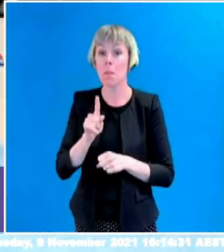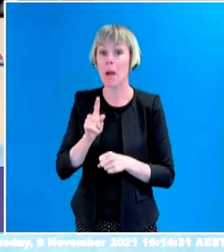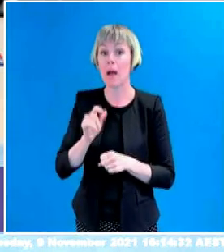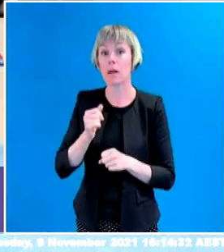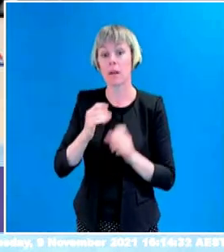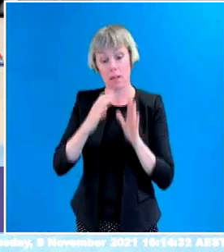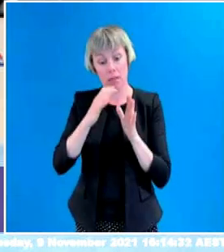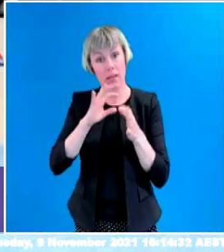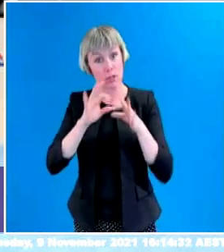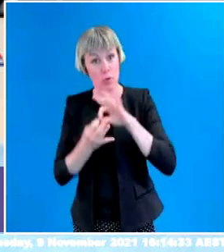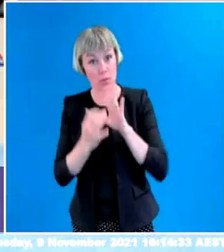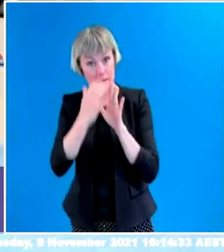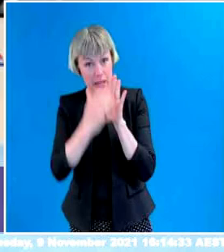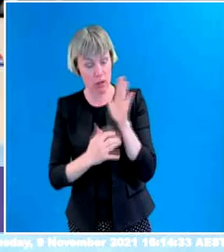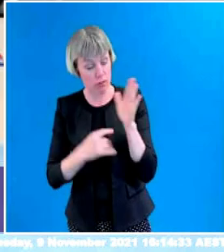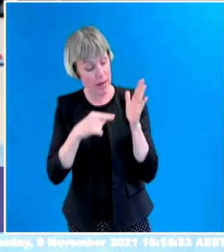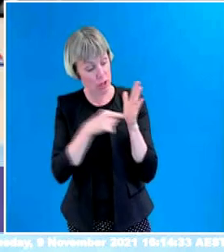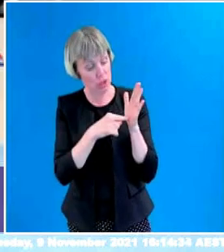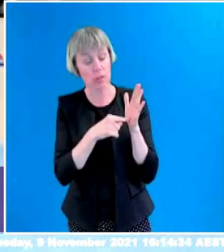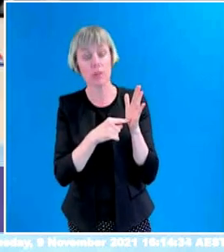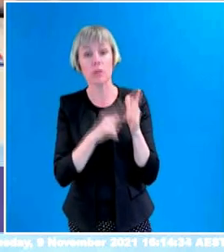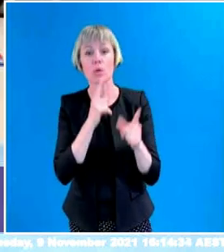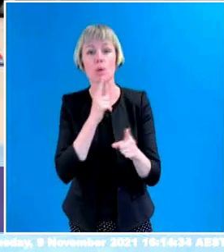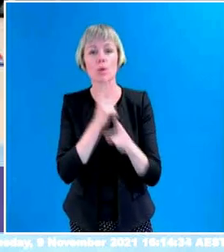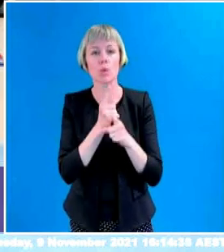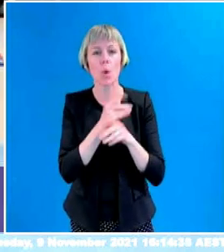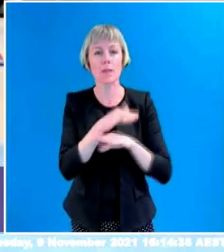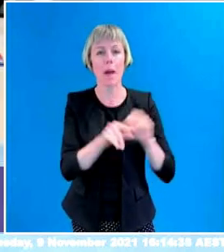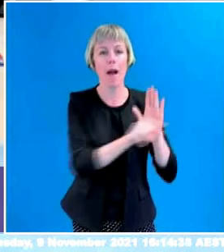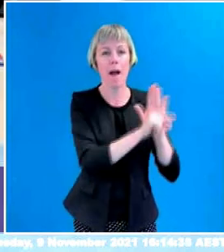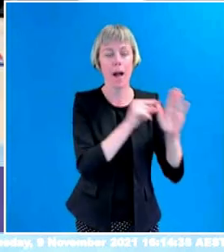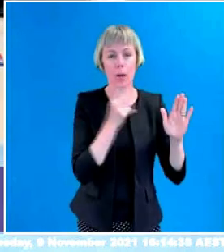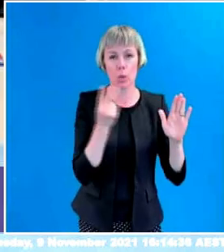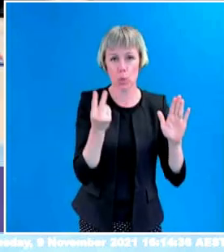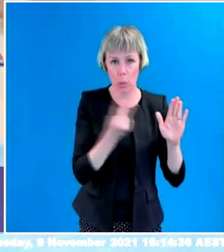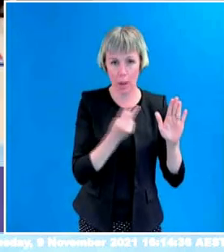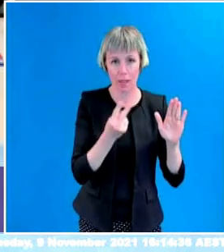we say does not preclude substituted decision-making.